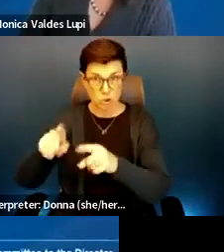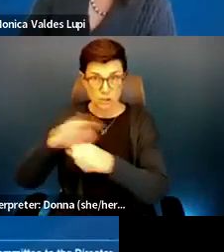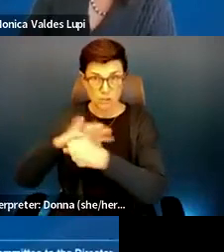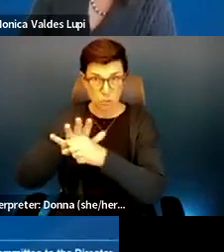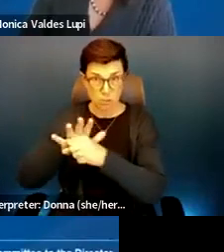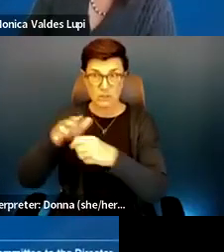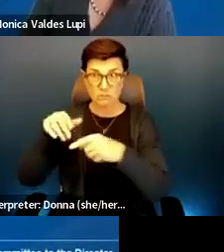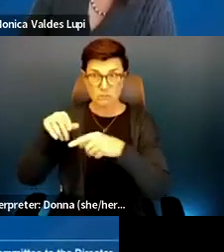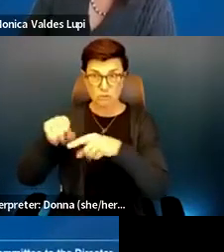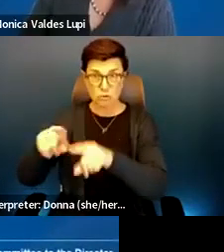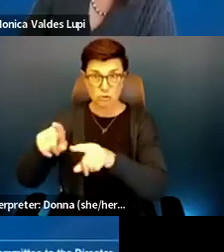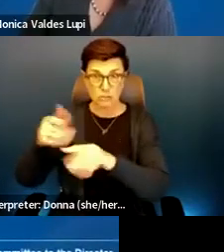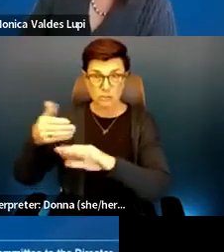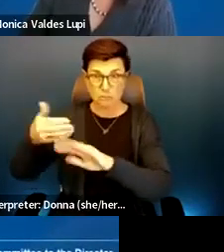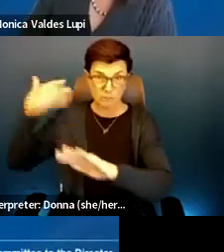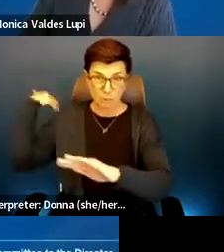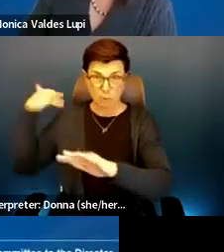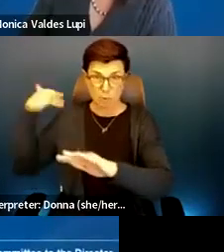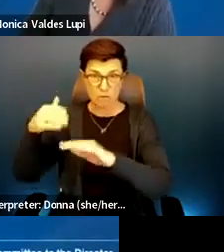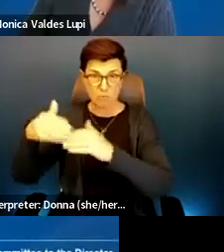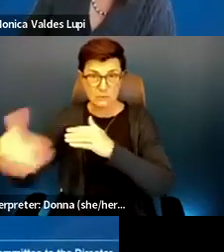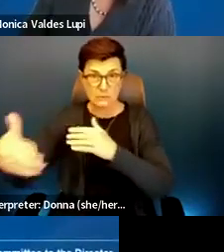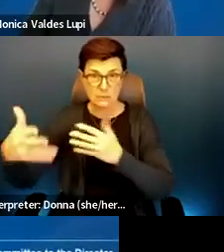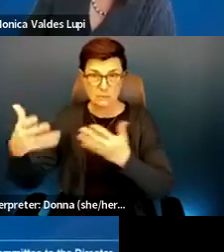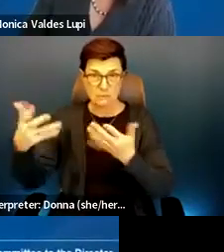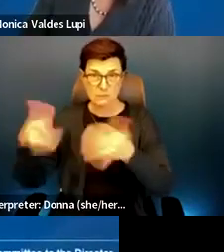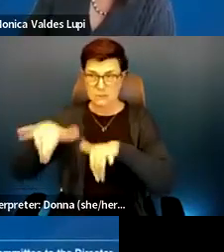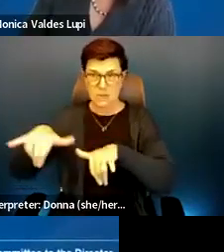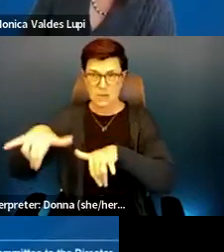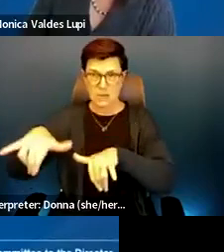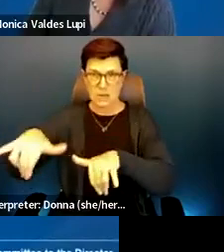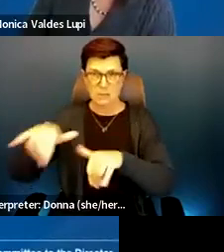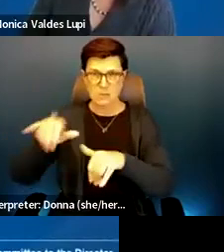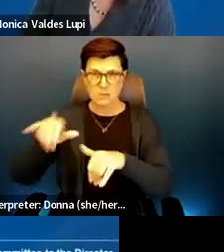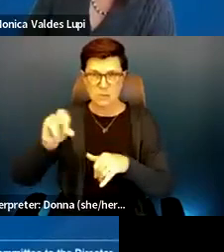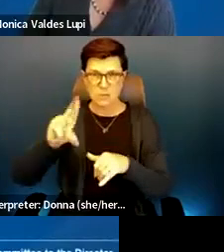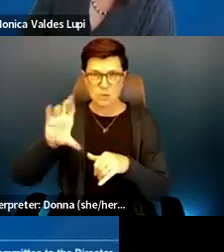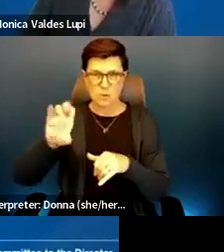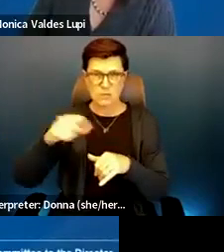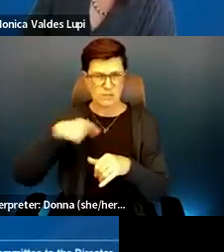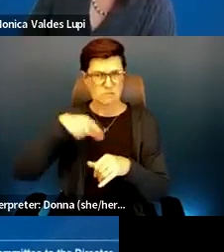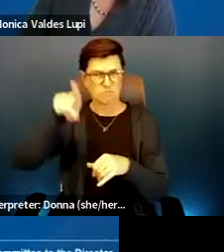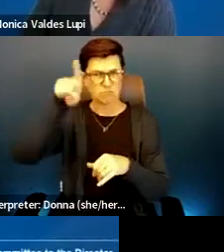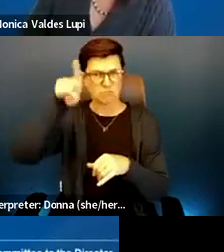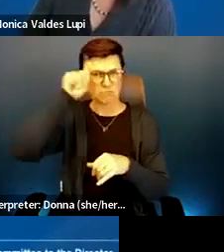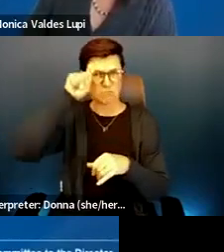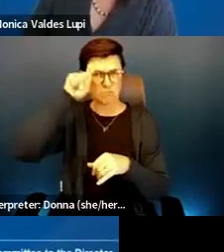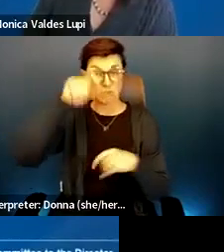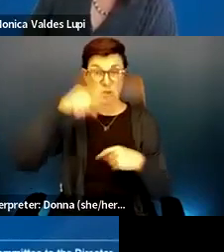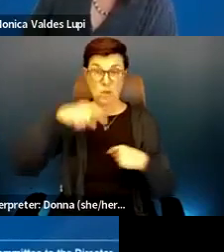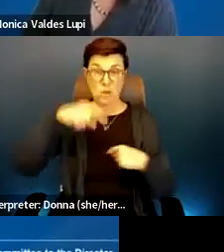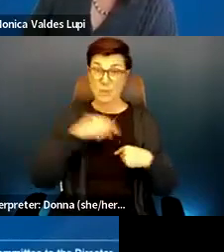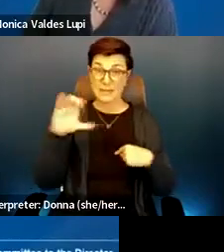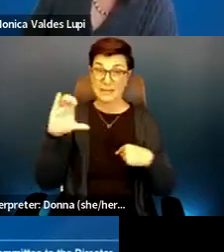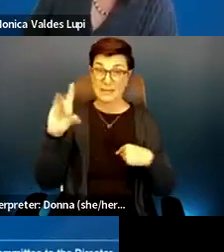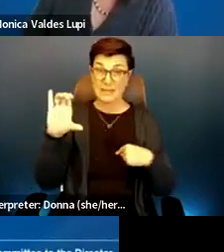And so, and, you know, I don't necessarily think that we at CDC alone can -- we need to,